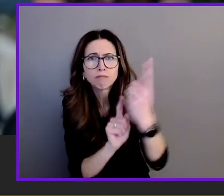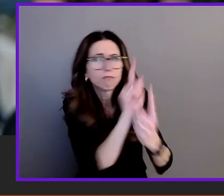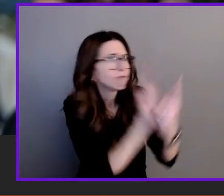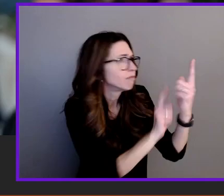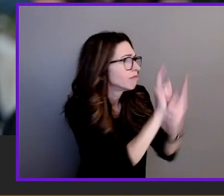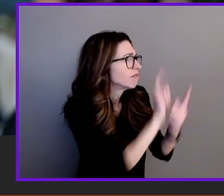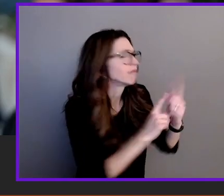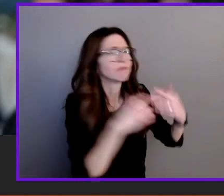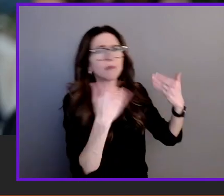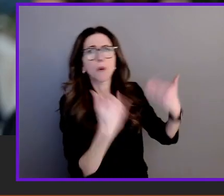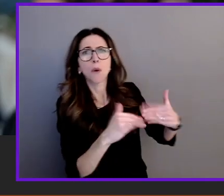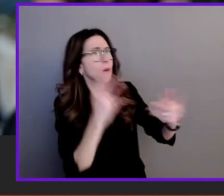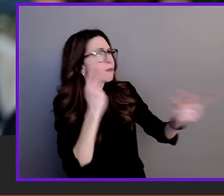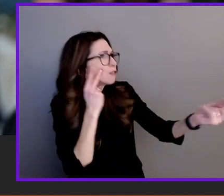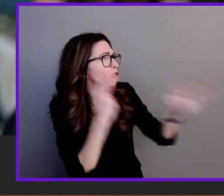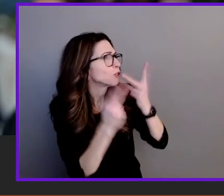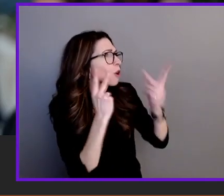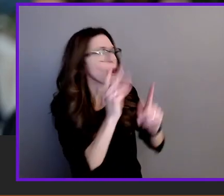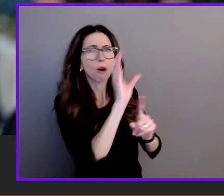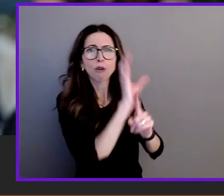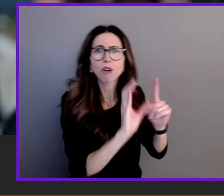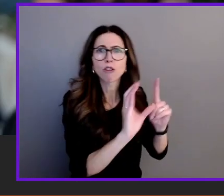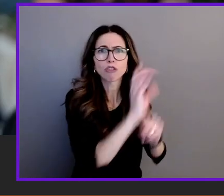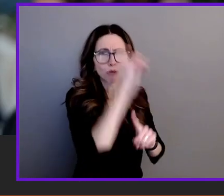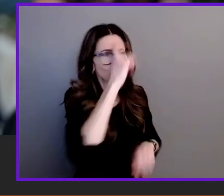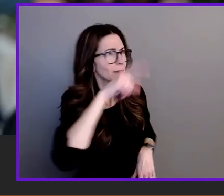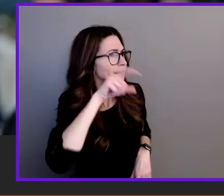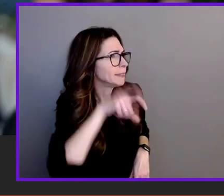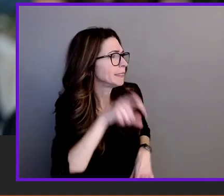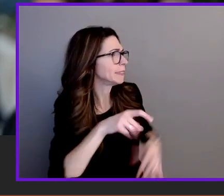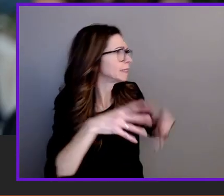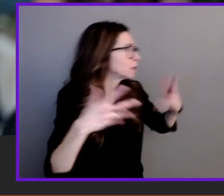realities for making and sharing arts and culture.